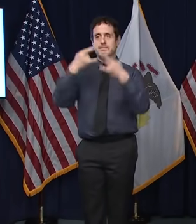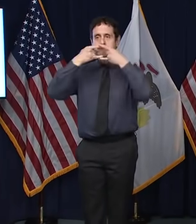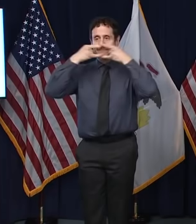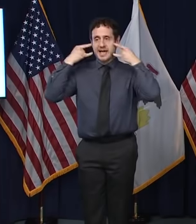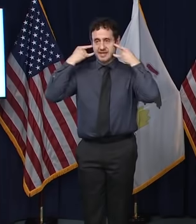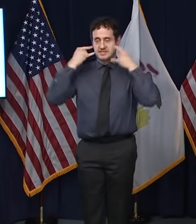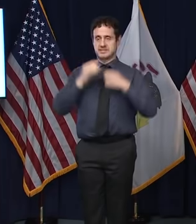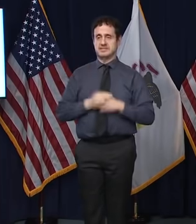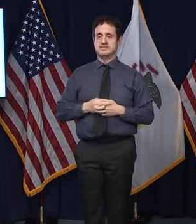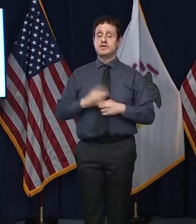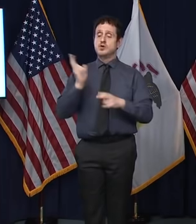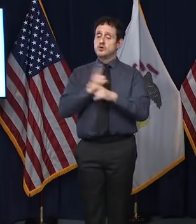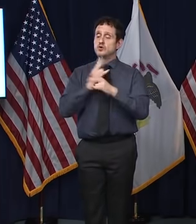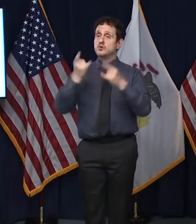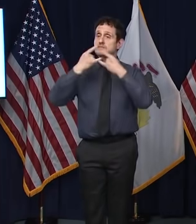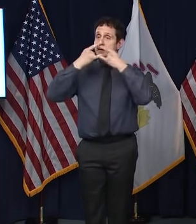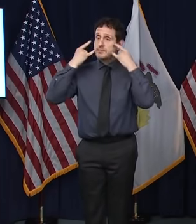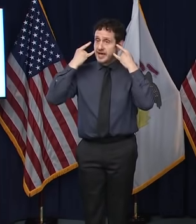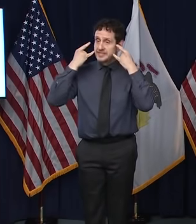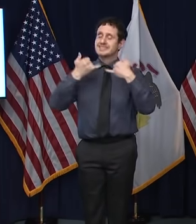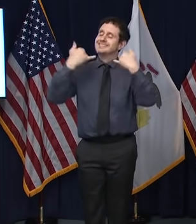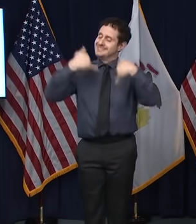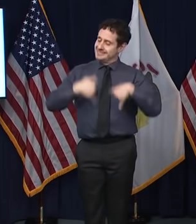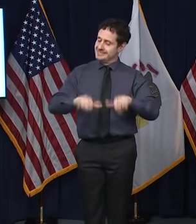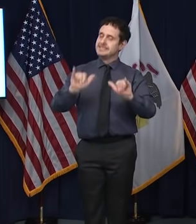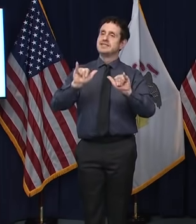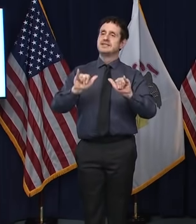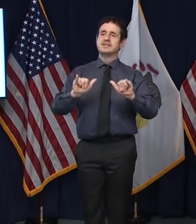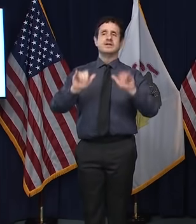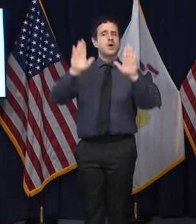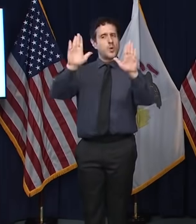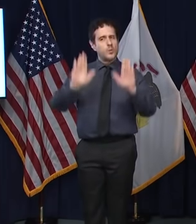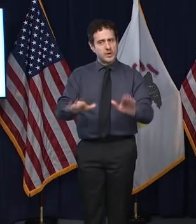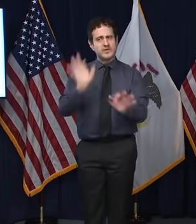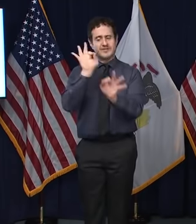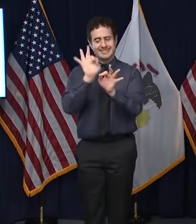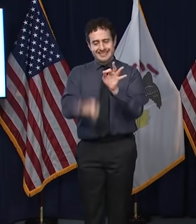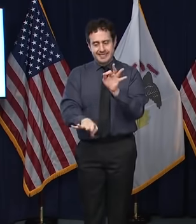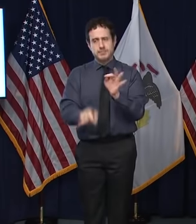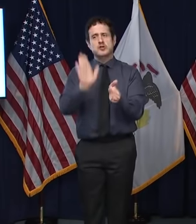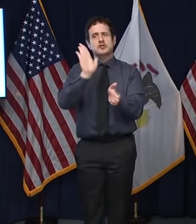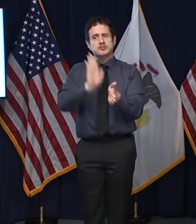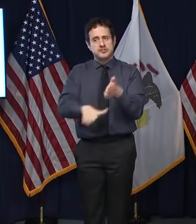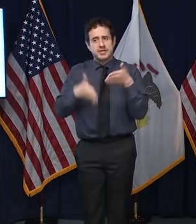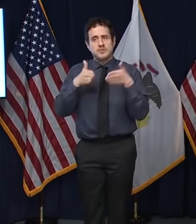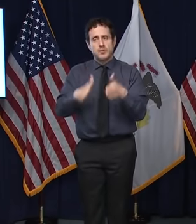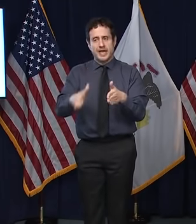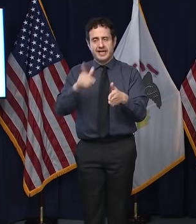we had before we had vaccines